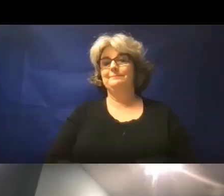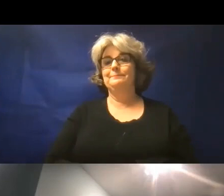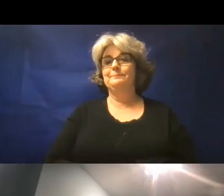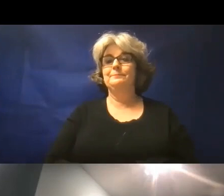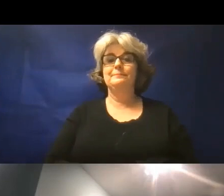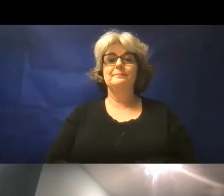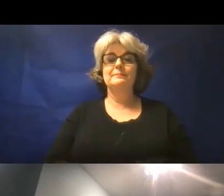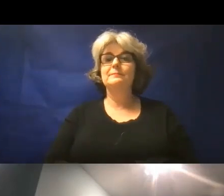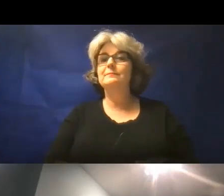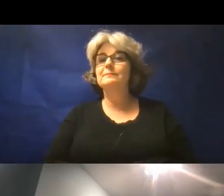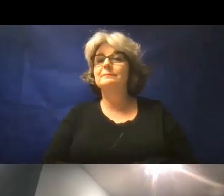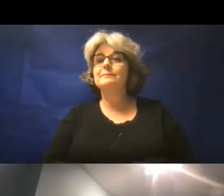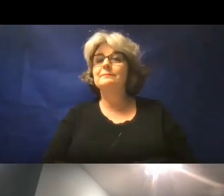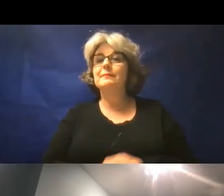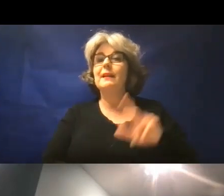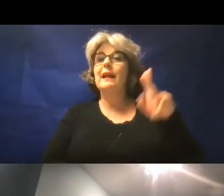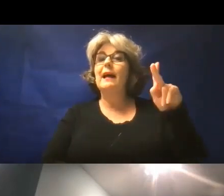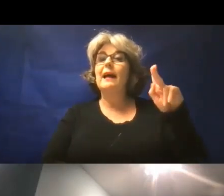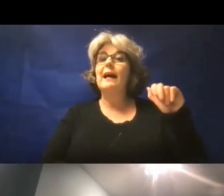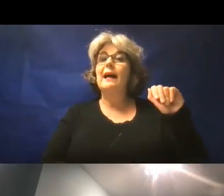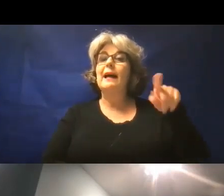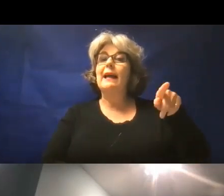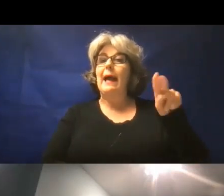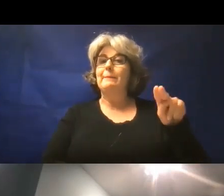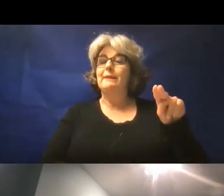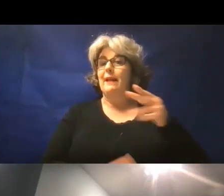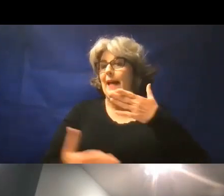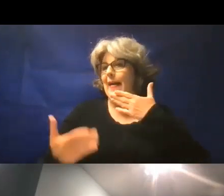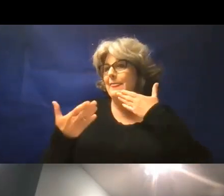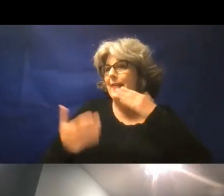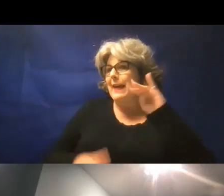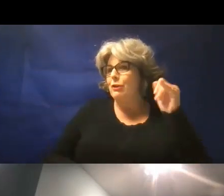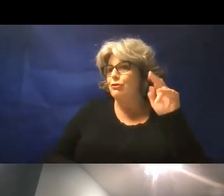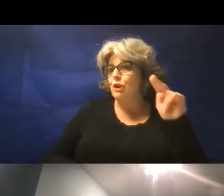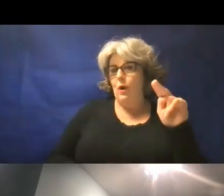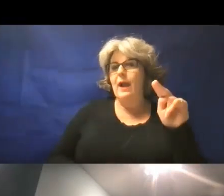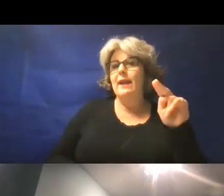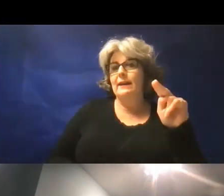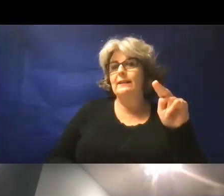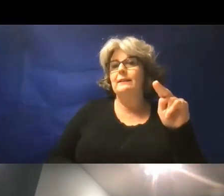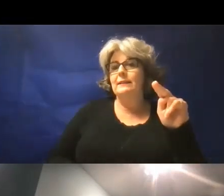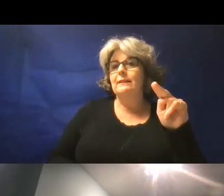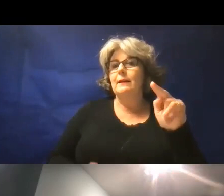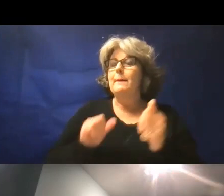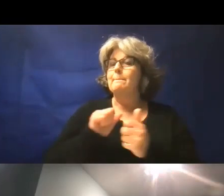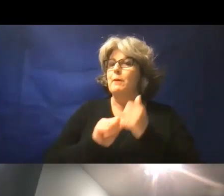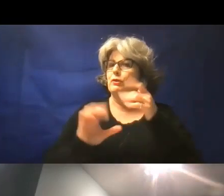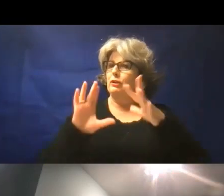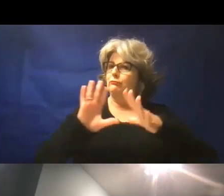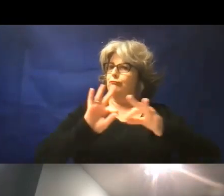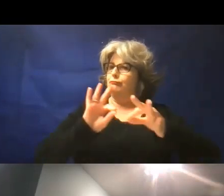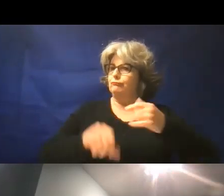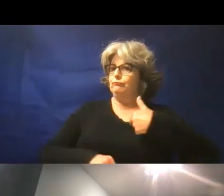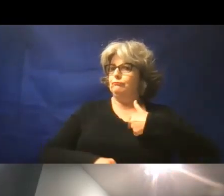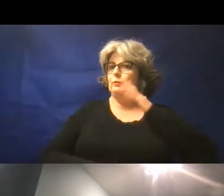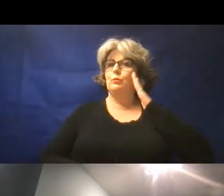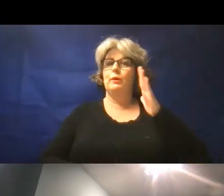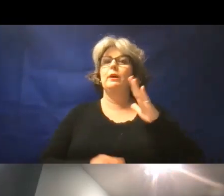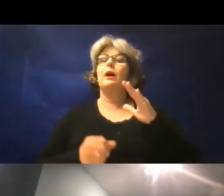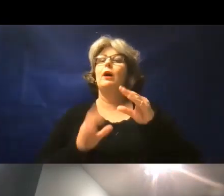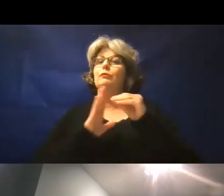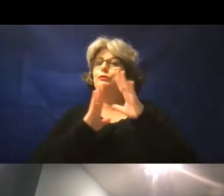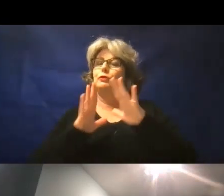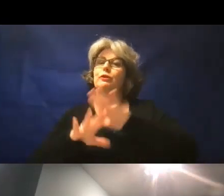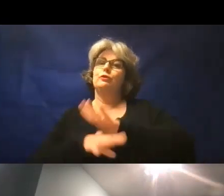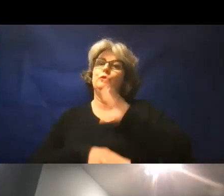Thank you, Joann. I will be concentrating mostly on the outbound side of things and my colleague